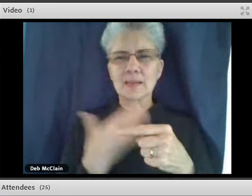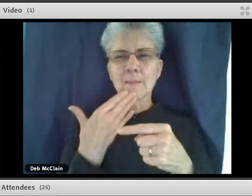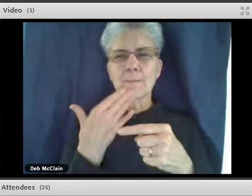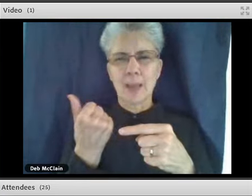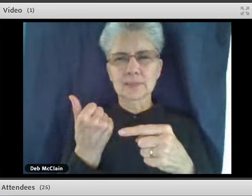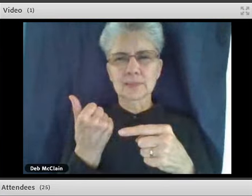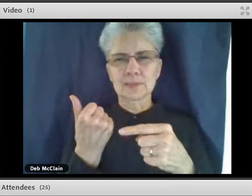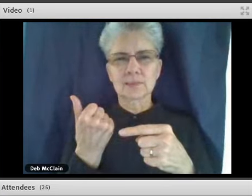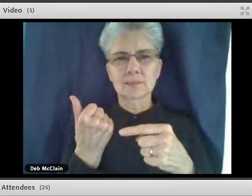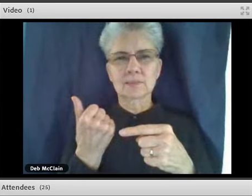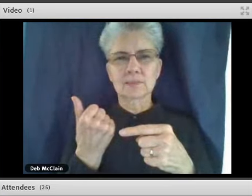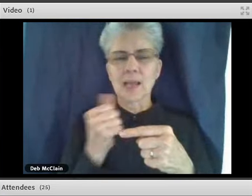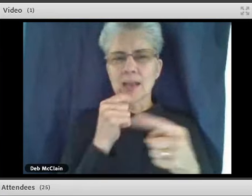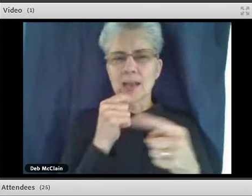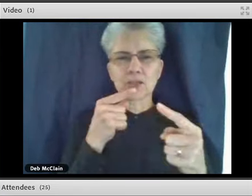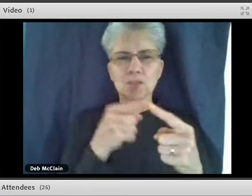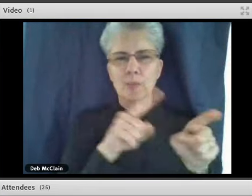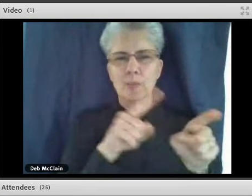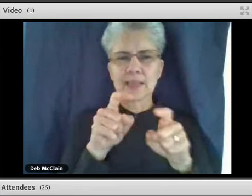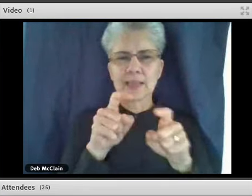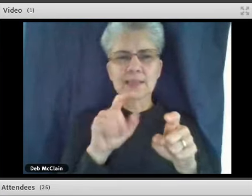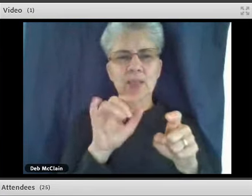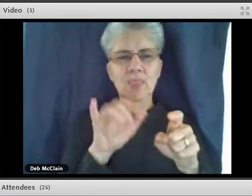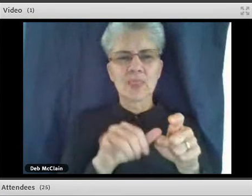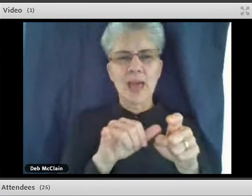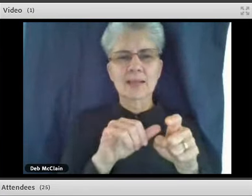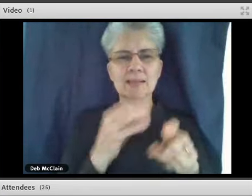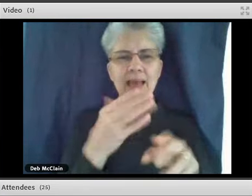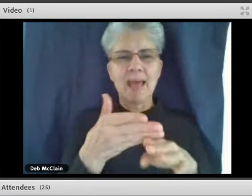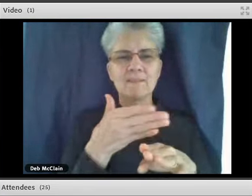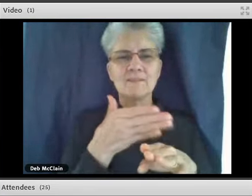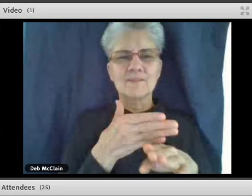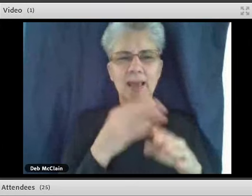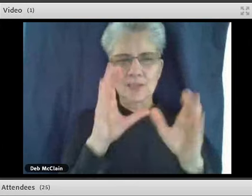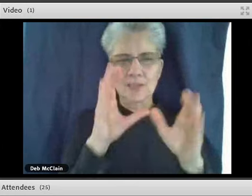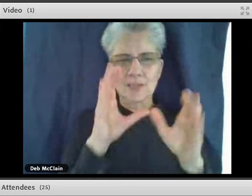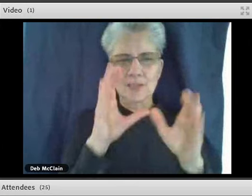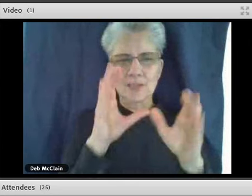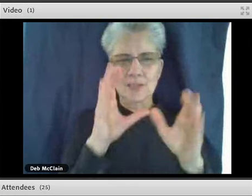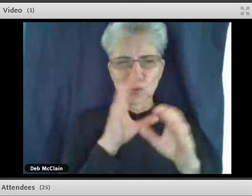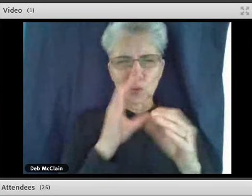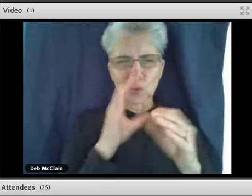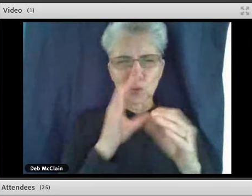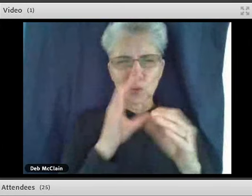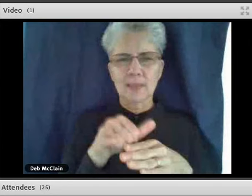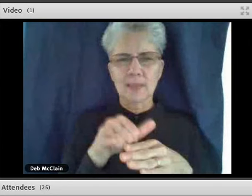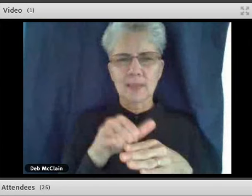I had the best luck going to this website for the census, and not just going to the -- straight to the census site.